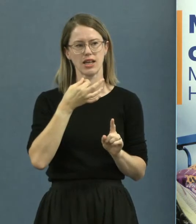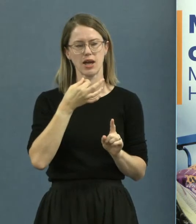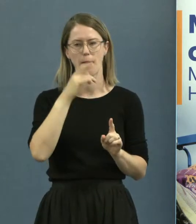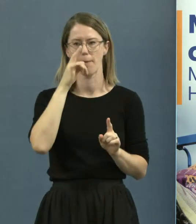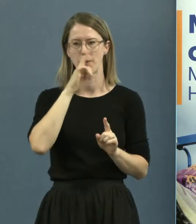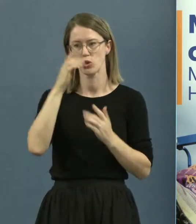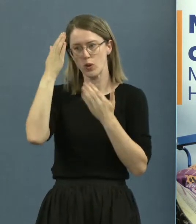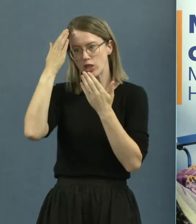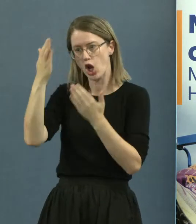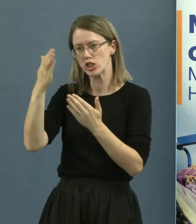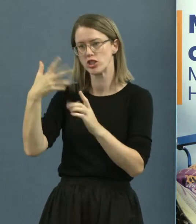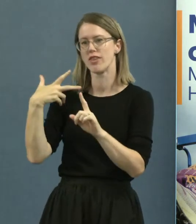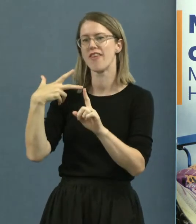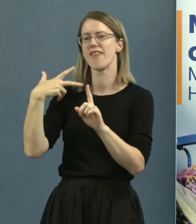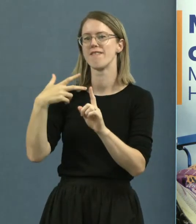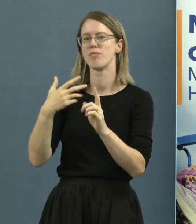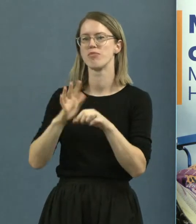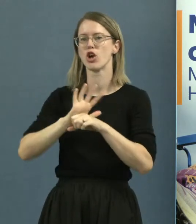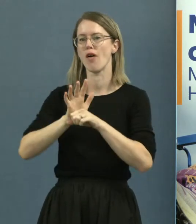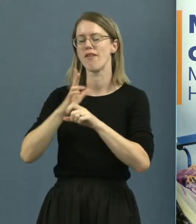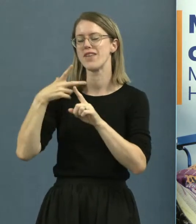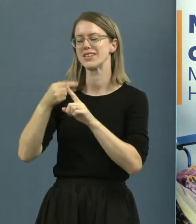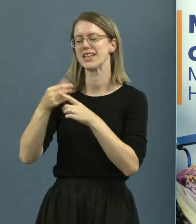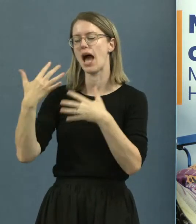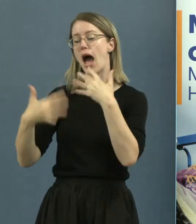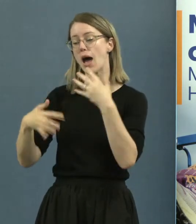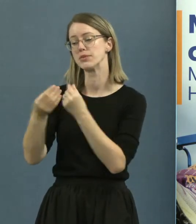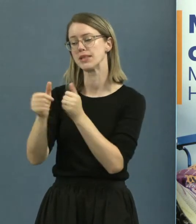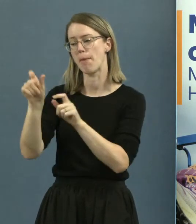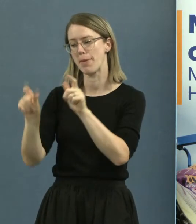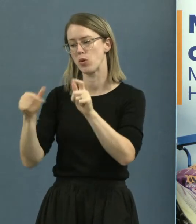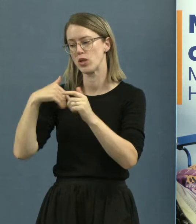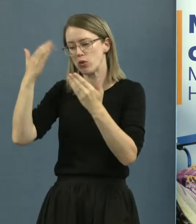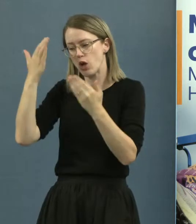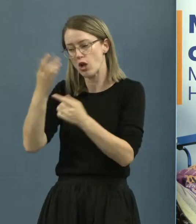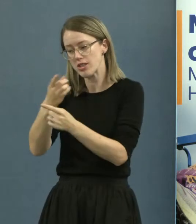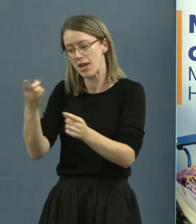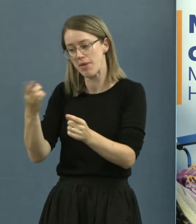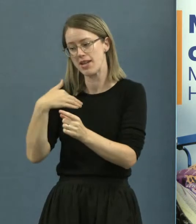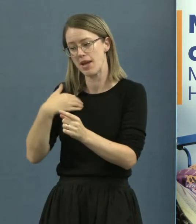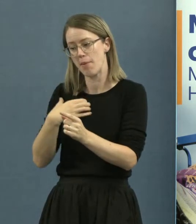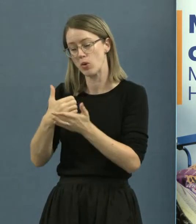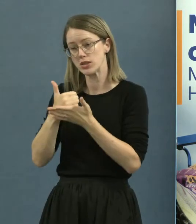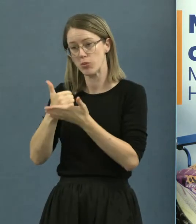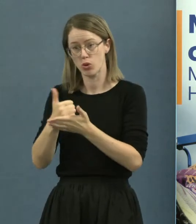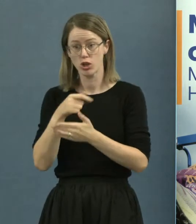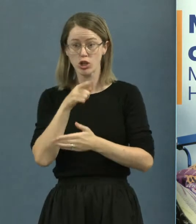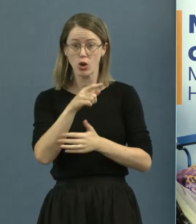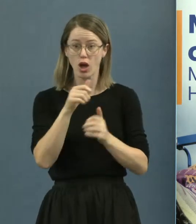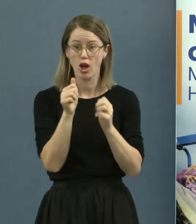by the COVID-19 vaccines and a need for medical support? Is